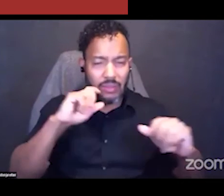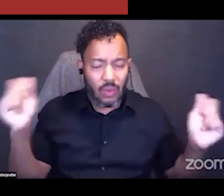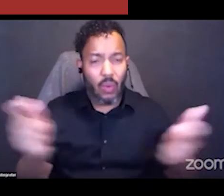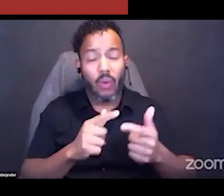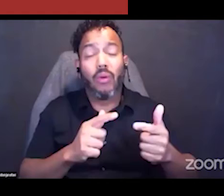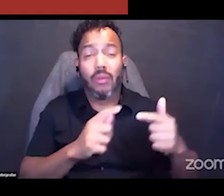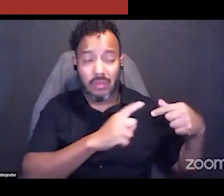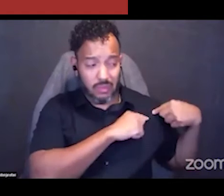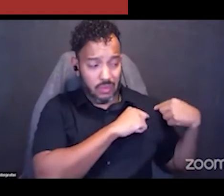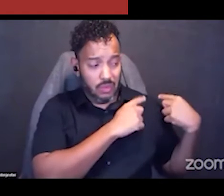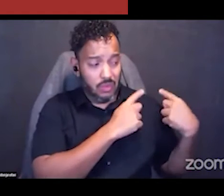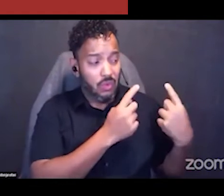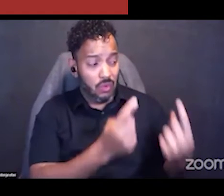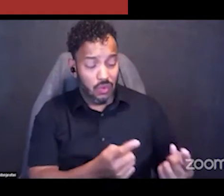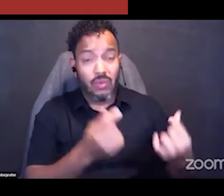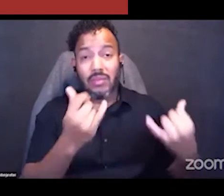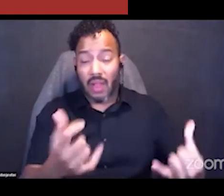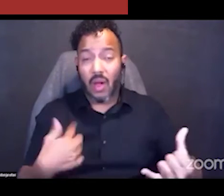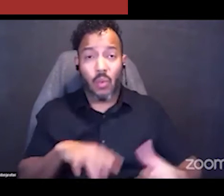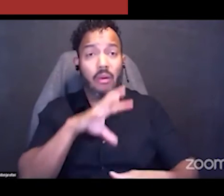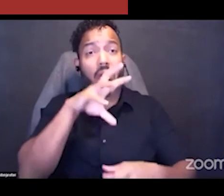ago to make sure that we are included and have opportunities.